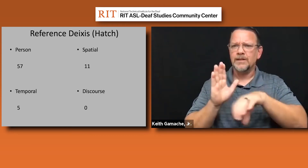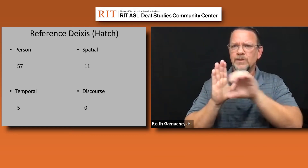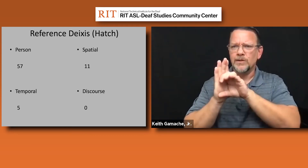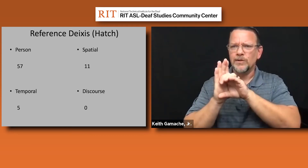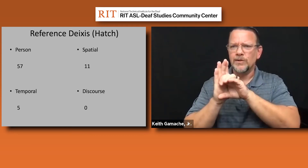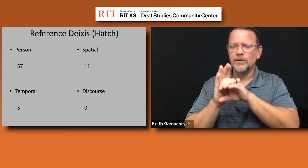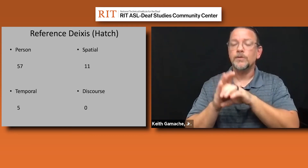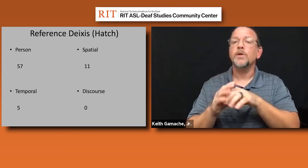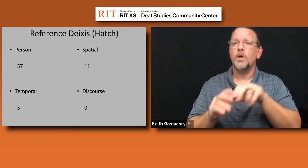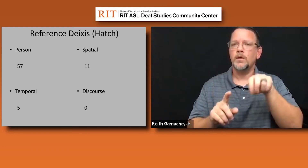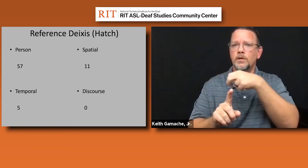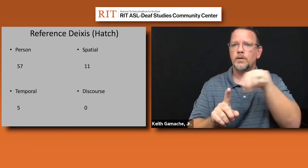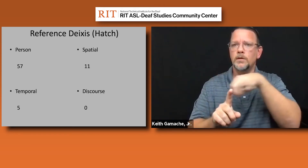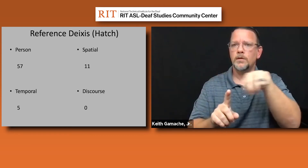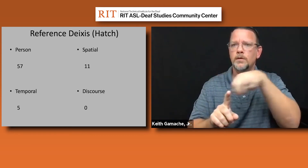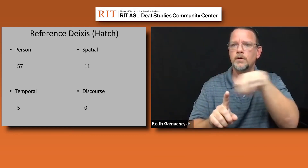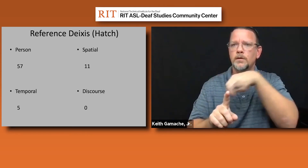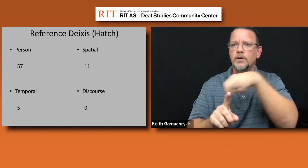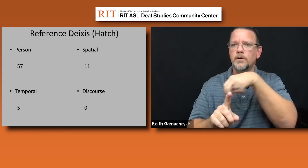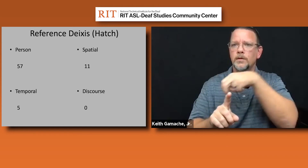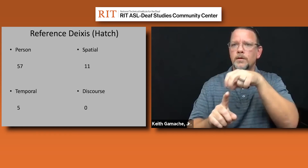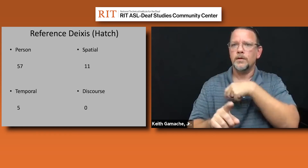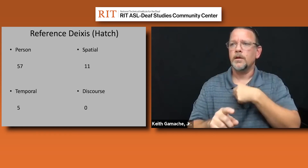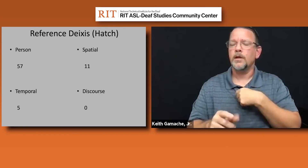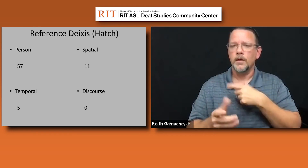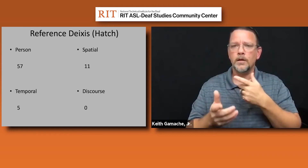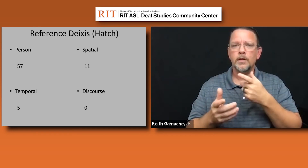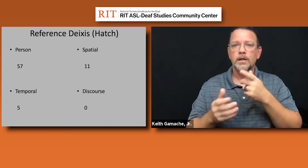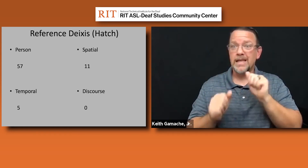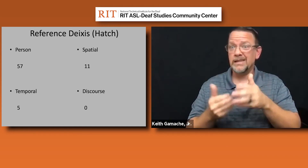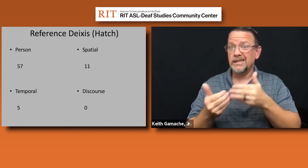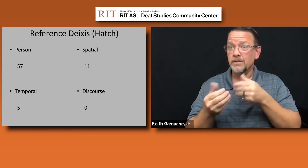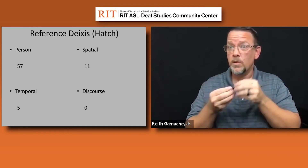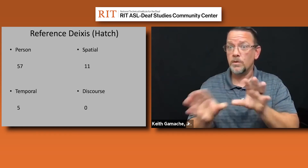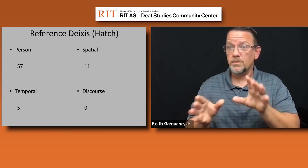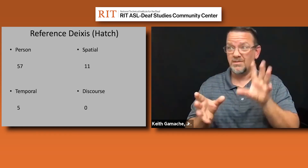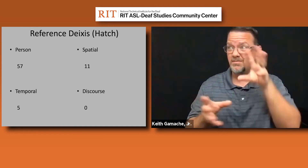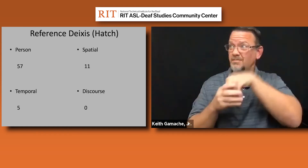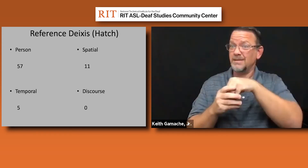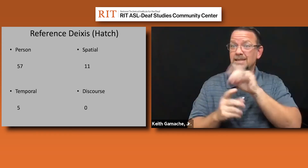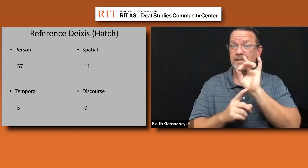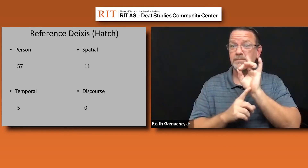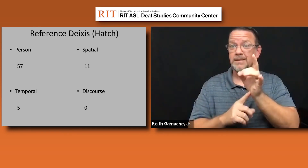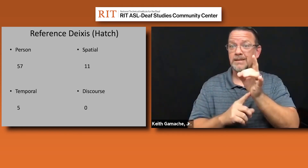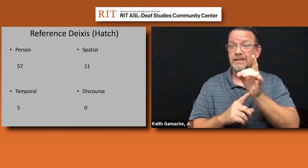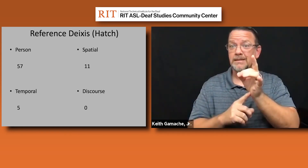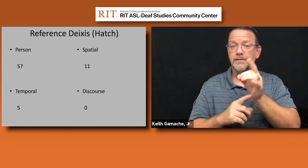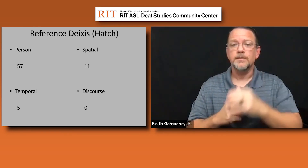and the story had about 6 different characters, and the characters were transitioned through often,